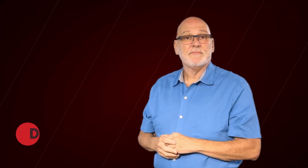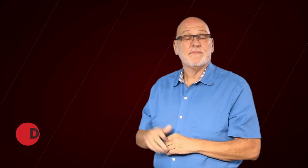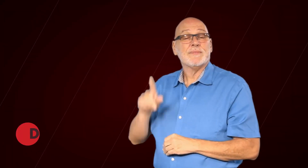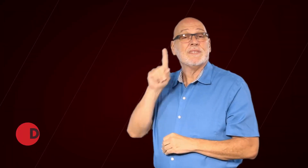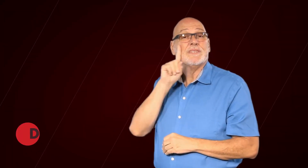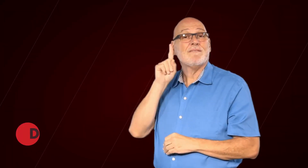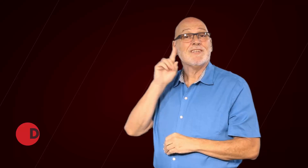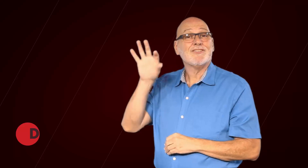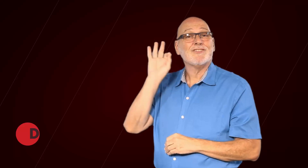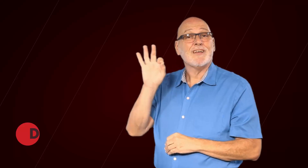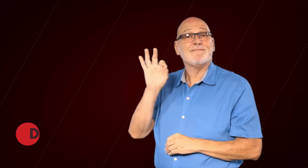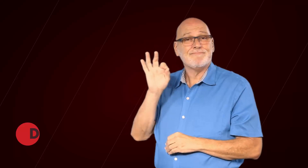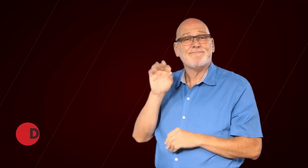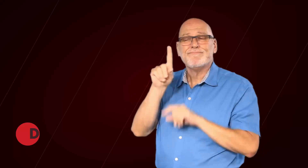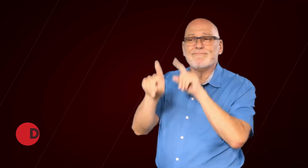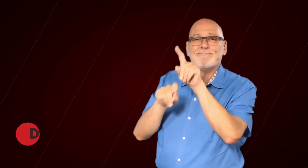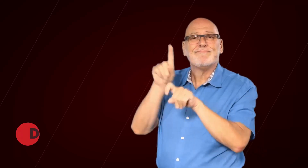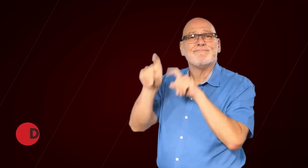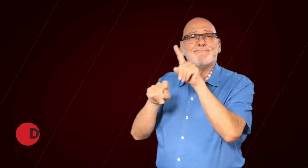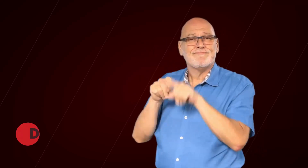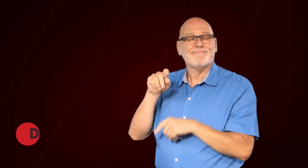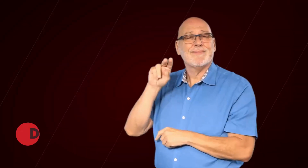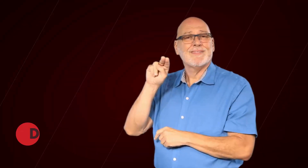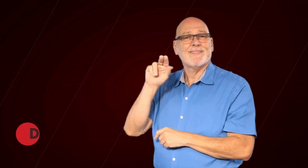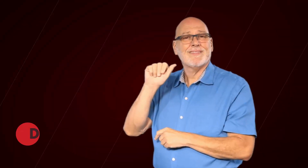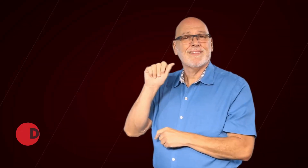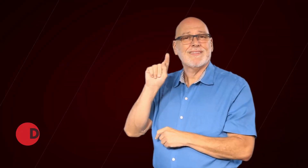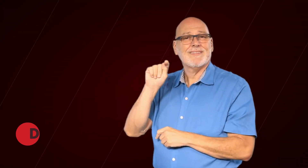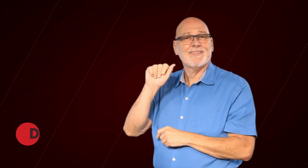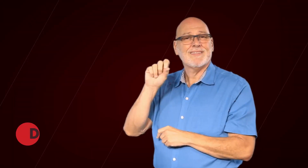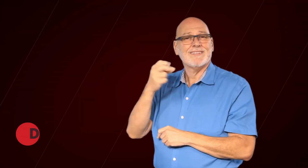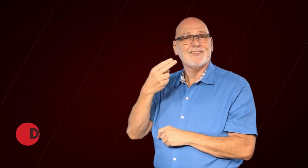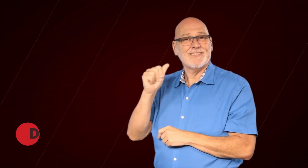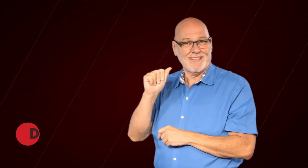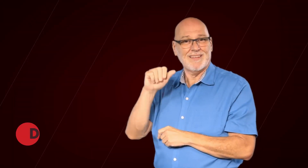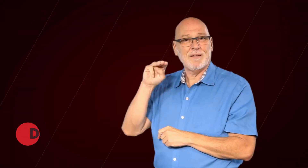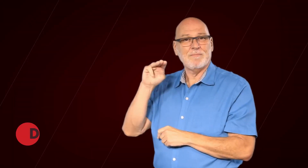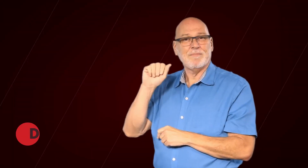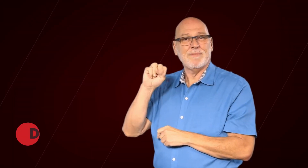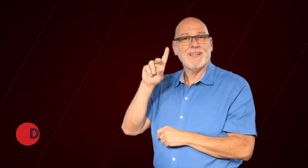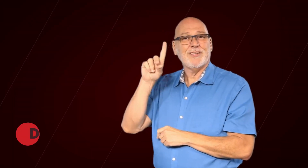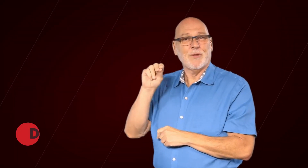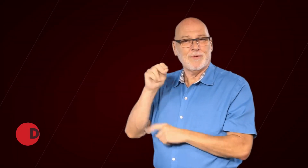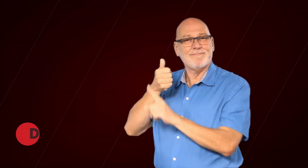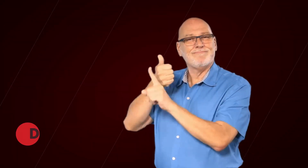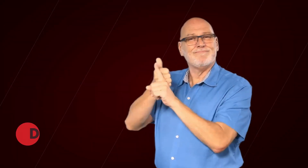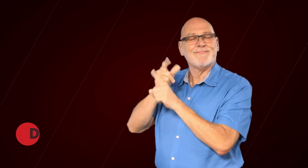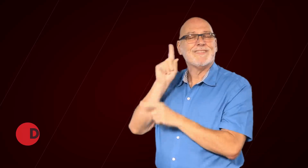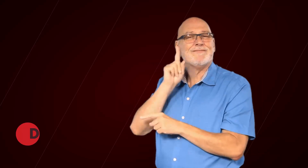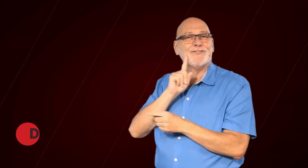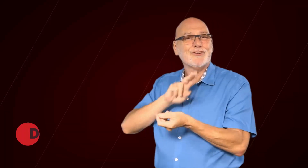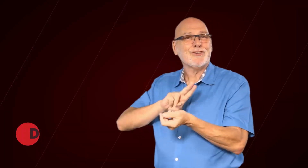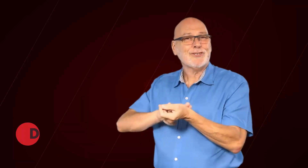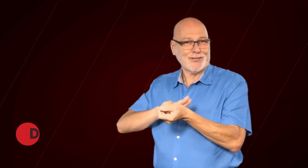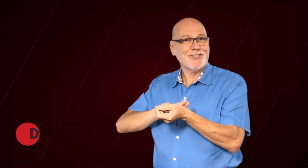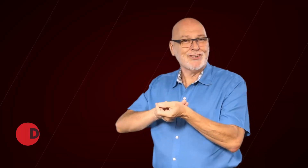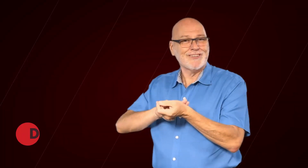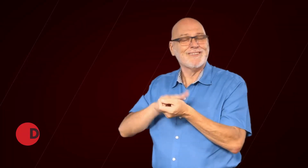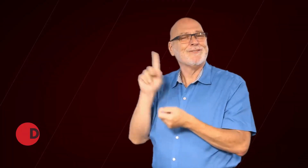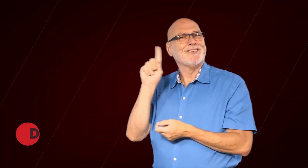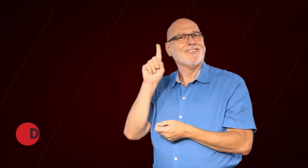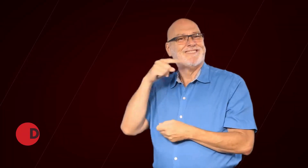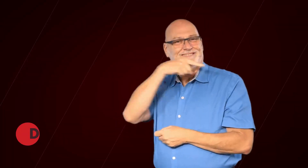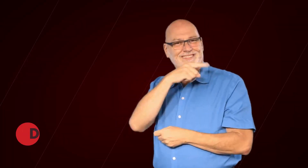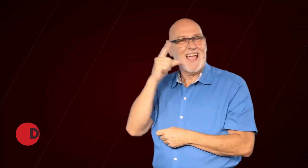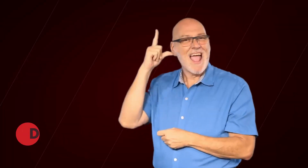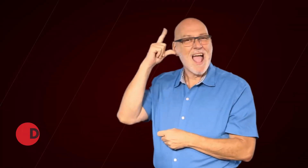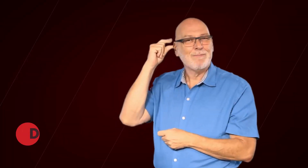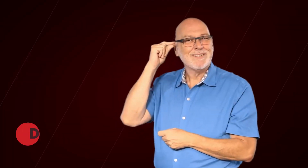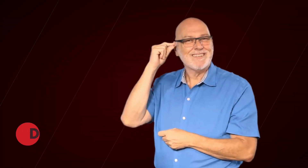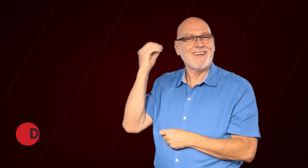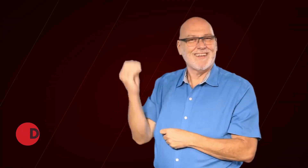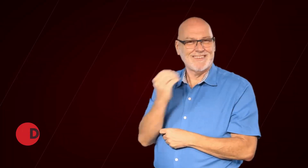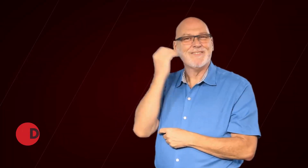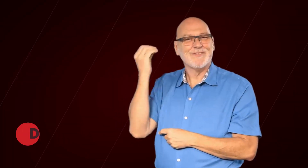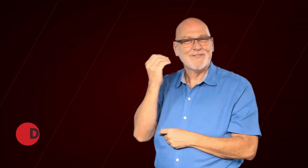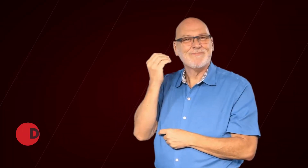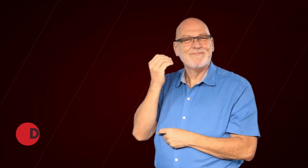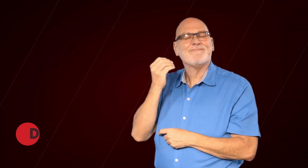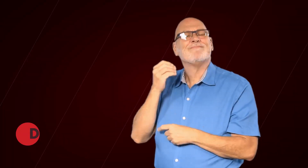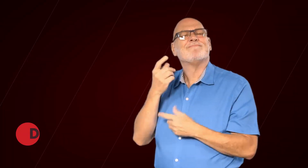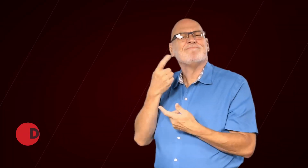DeafDots asked Natasha Mando, a Deaf nurse in Hamilton, Ontario